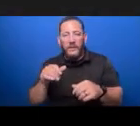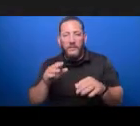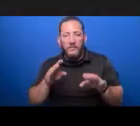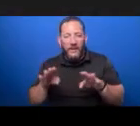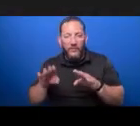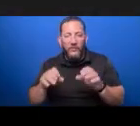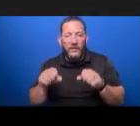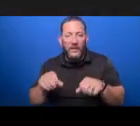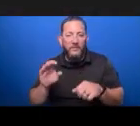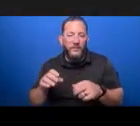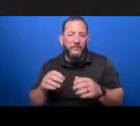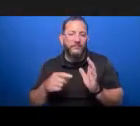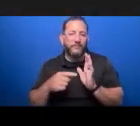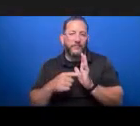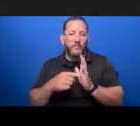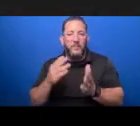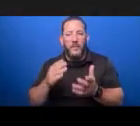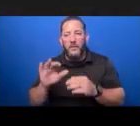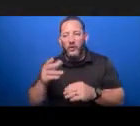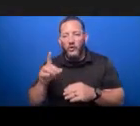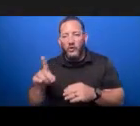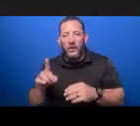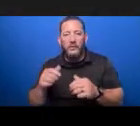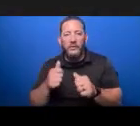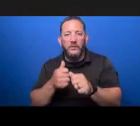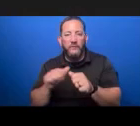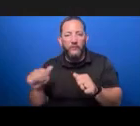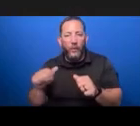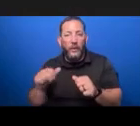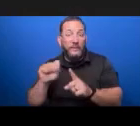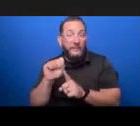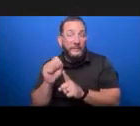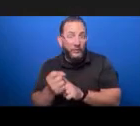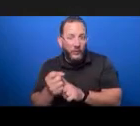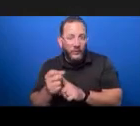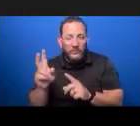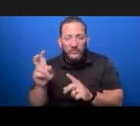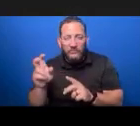avoiding. Oh gosh, a situation. I was going to change that one.